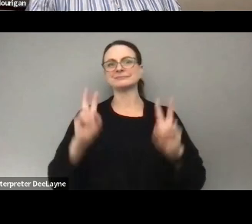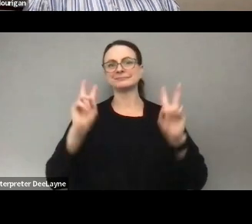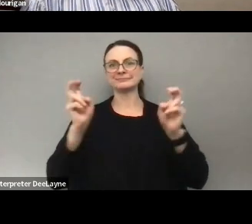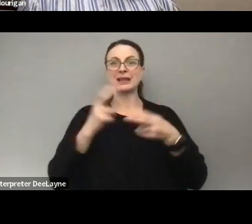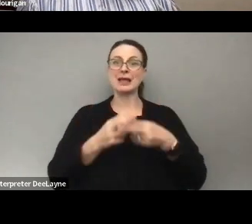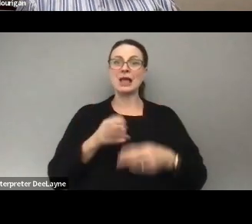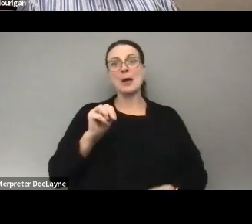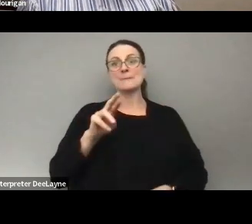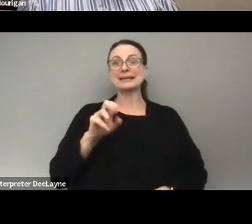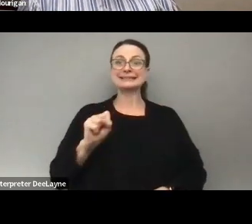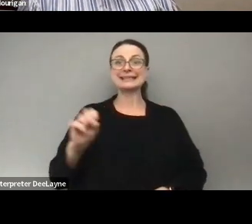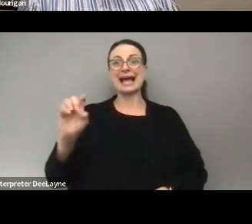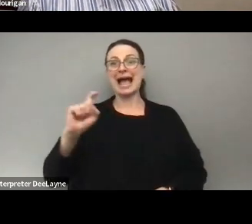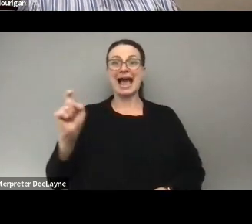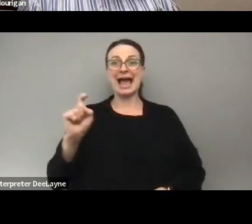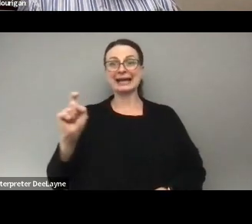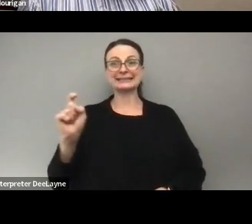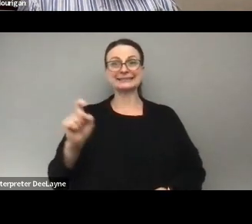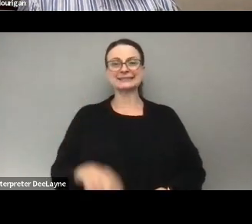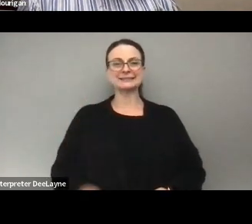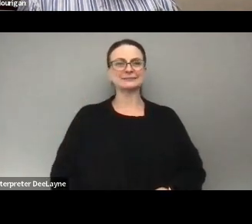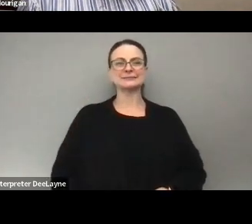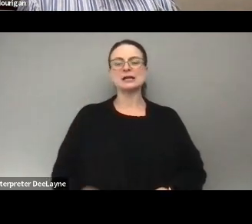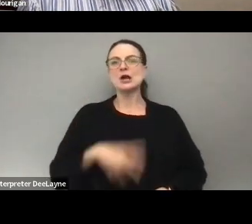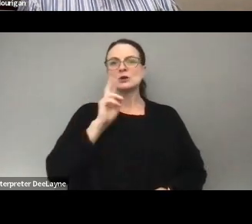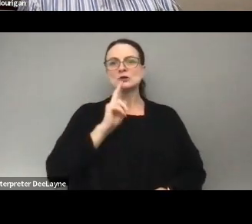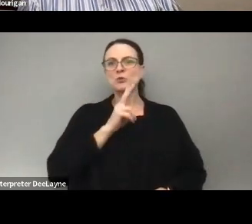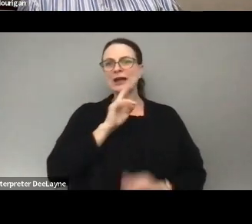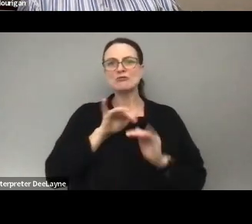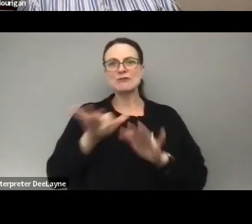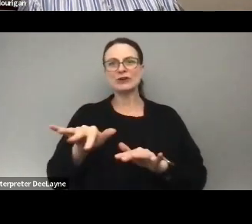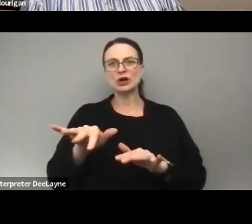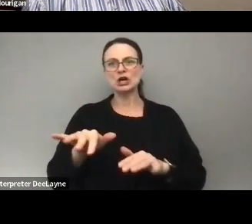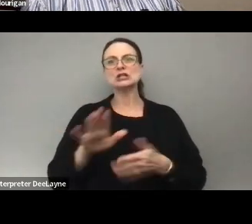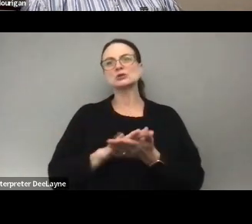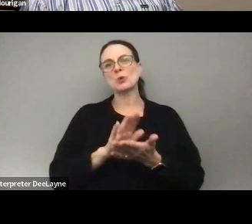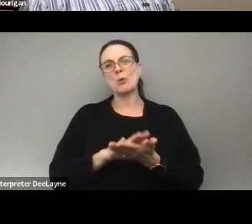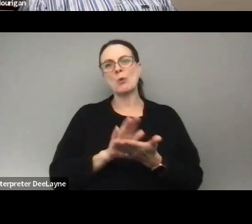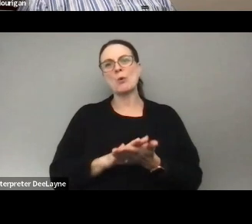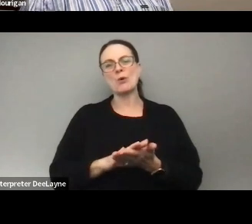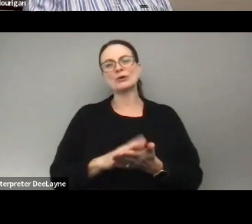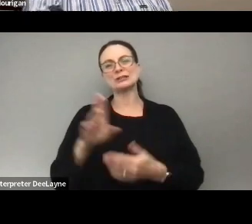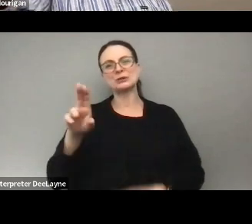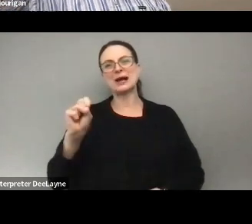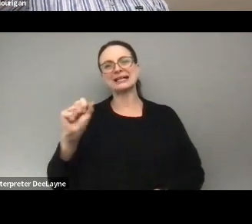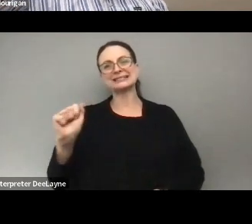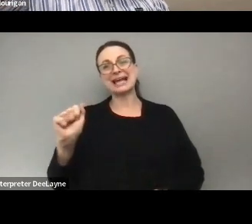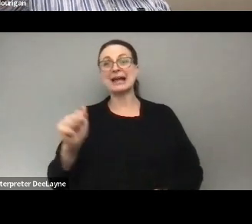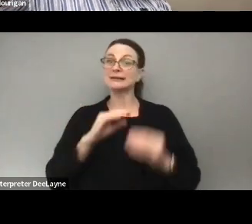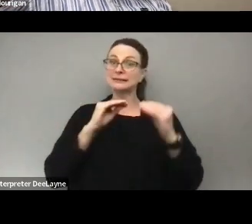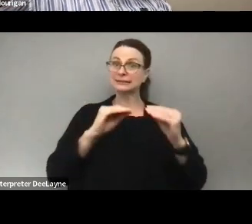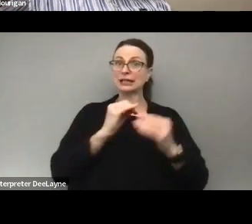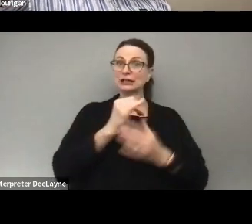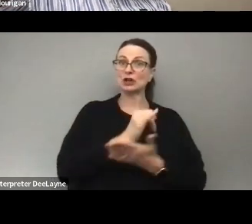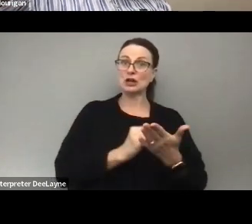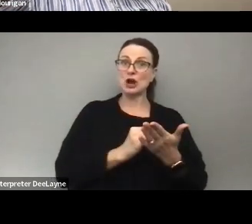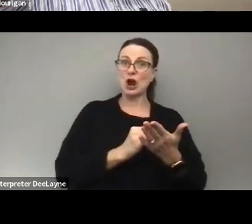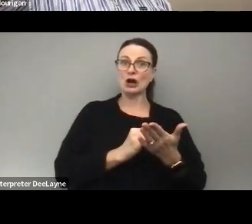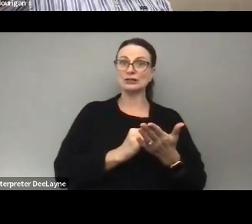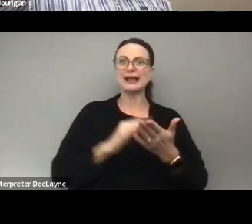and she worked at Twin River School District in USA somewhere. And you notice that she's trying to teach in art class cityscapes.